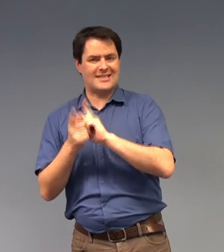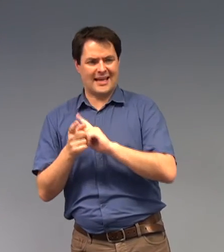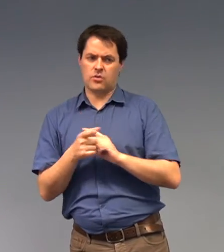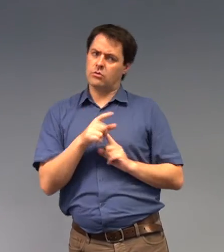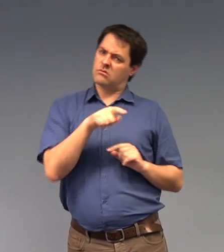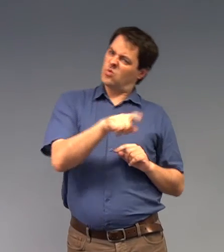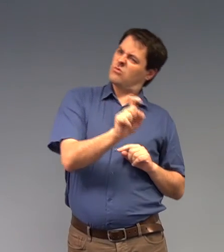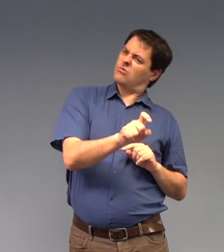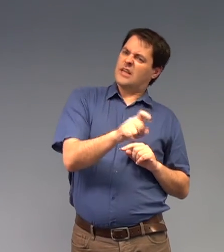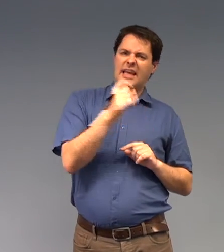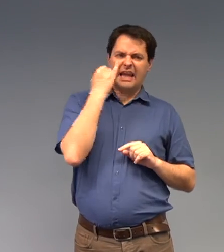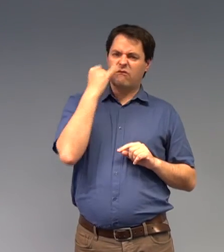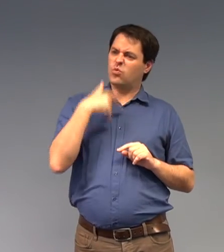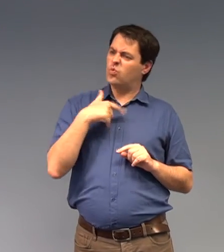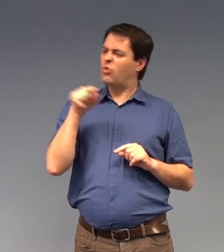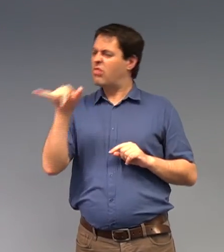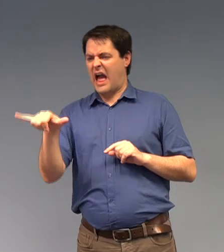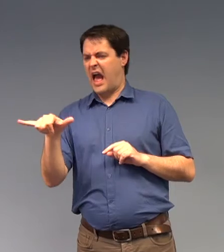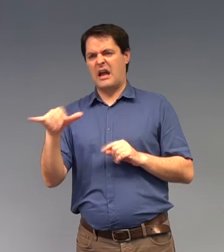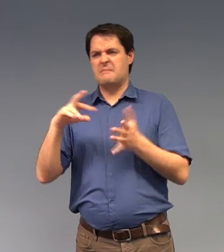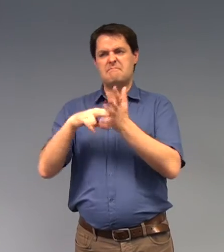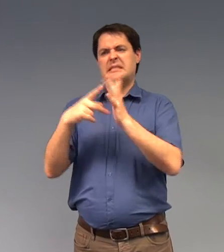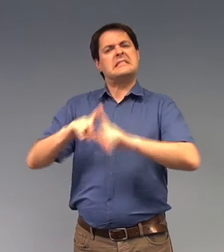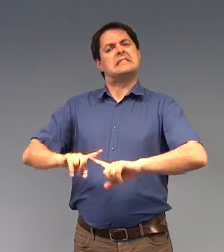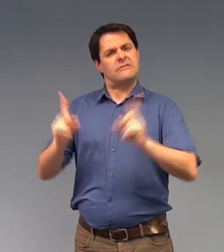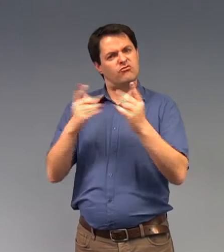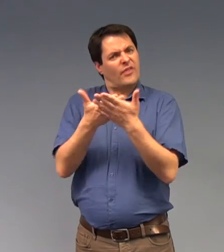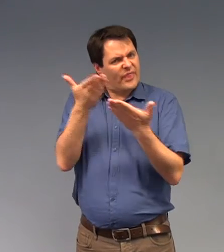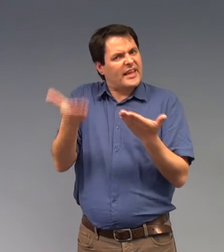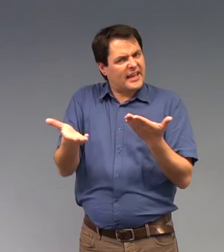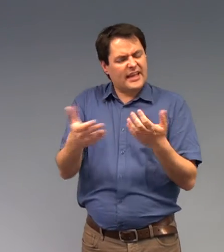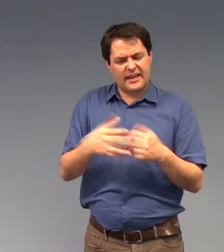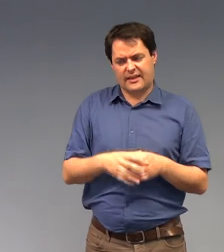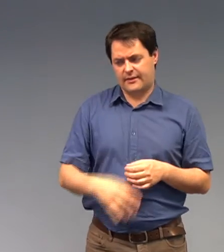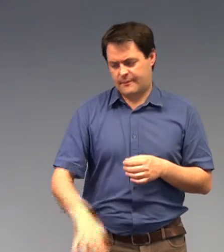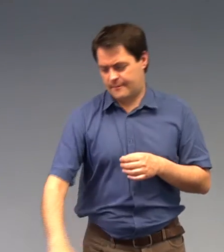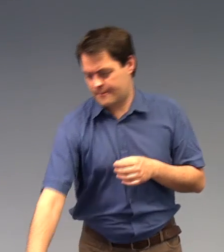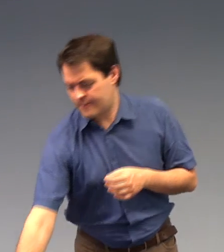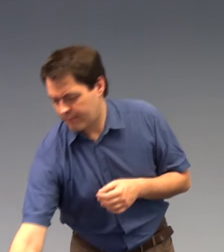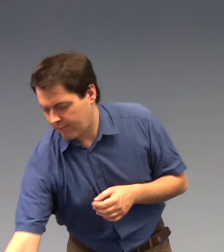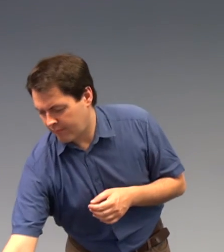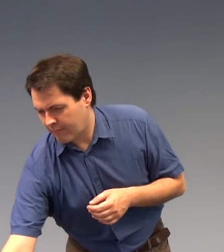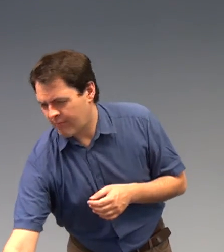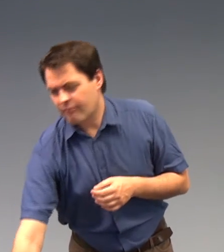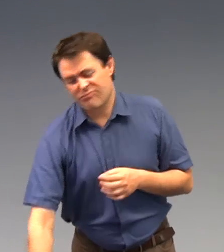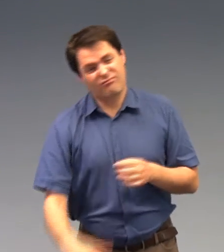So, it looks like in that context it was a specifically language or linguistic decision